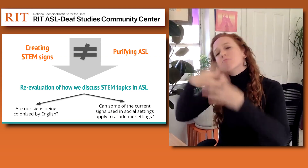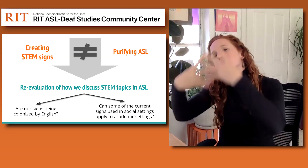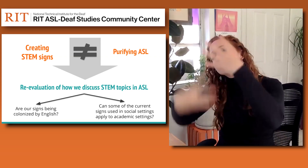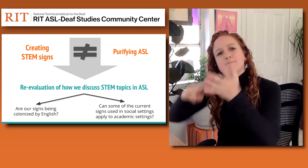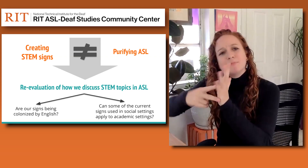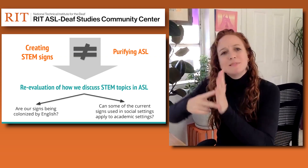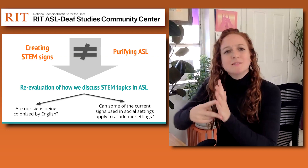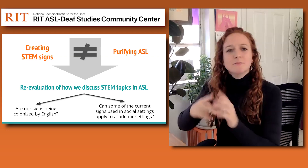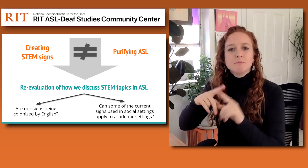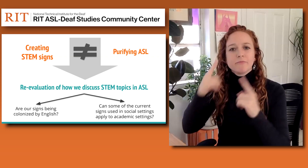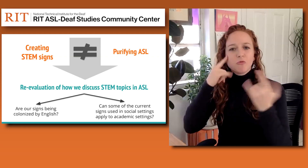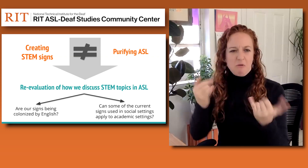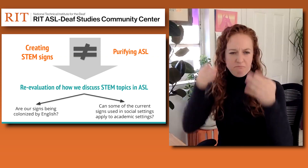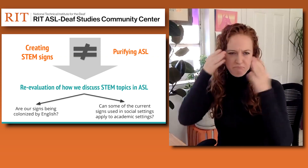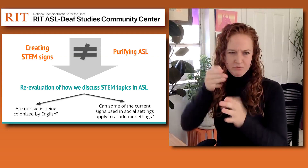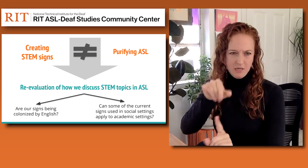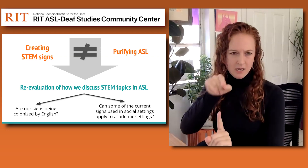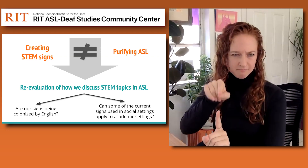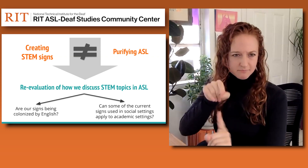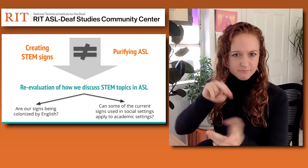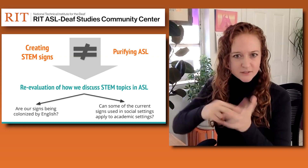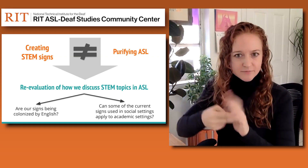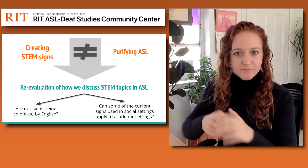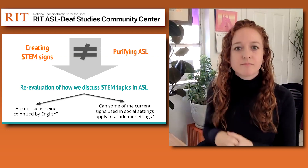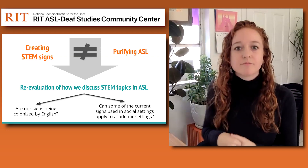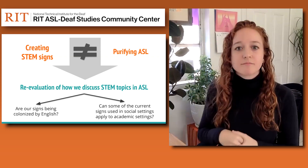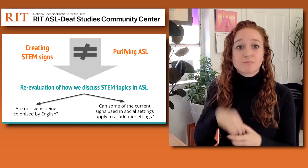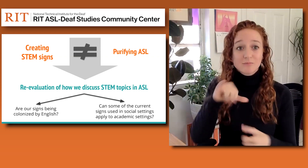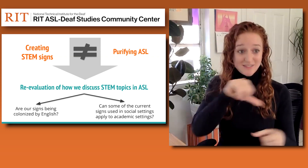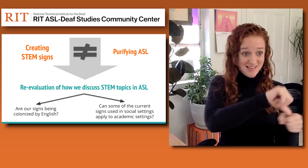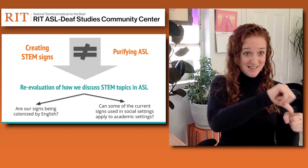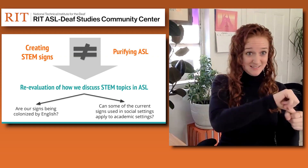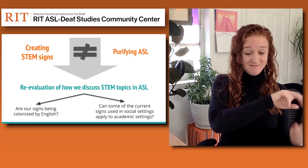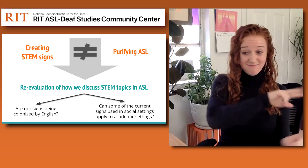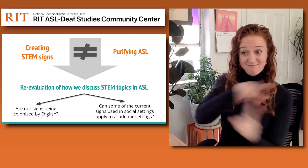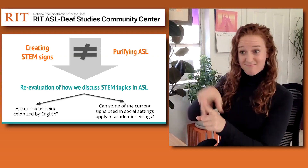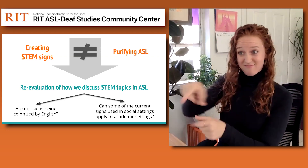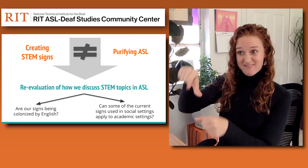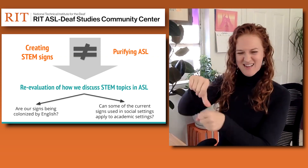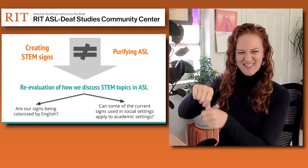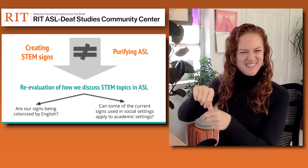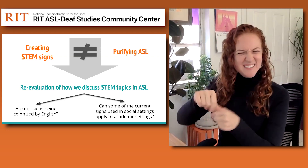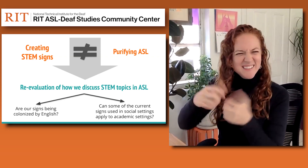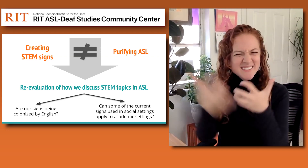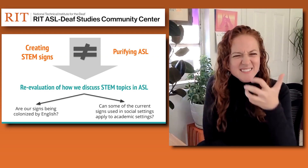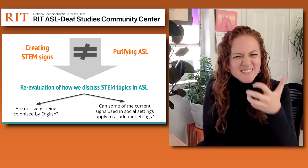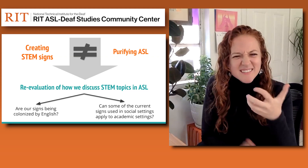I mean, there's a list of what a gas is. But the gas that you use in a car